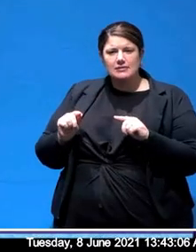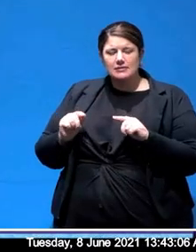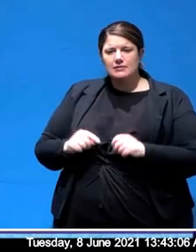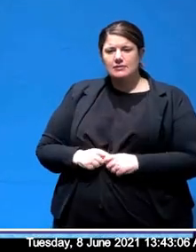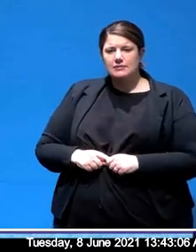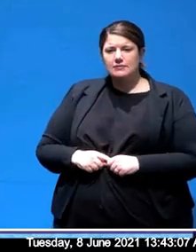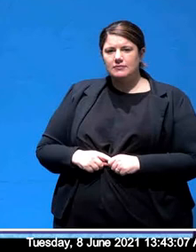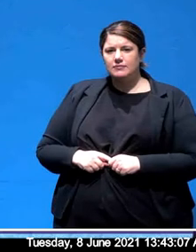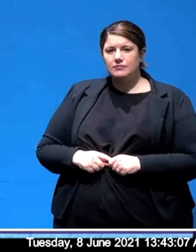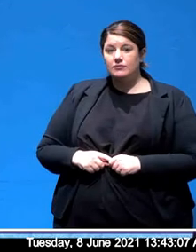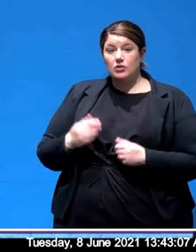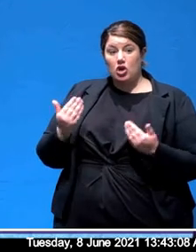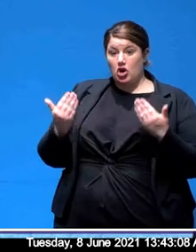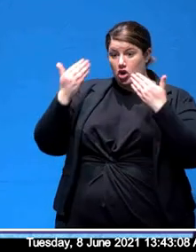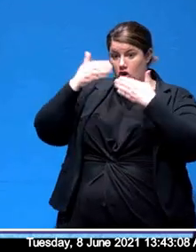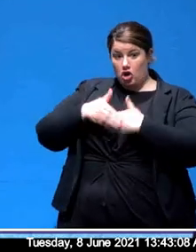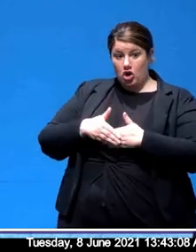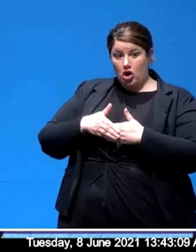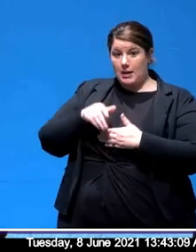period where the night staff would have the opportunity